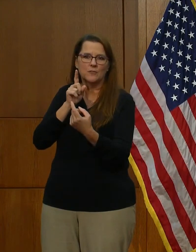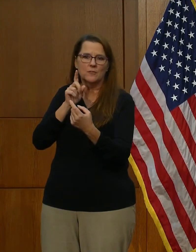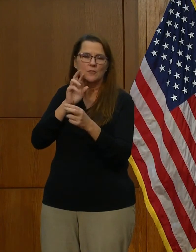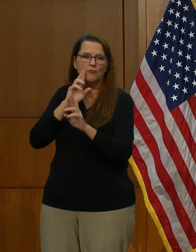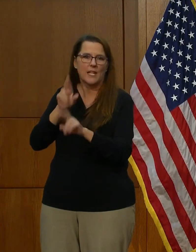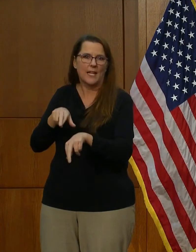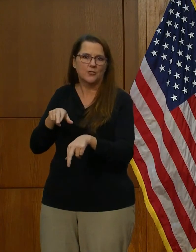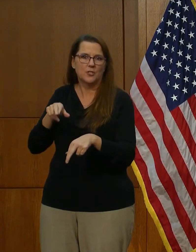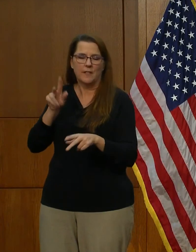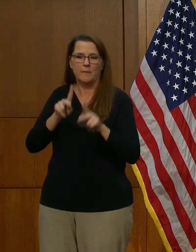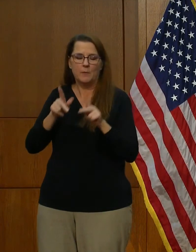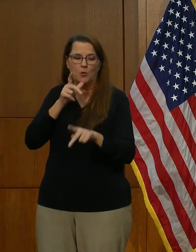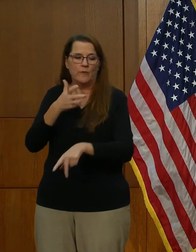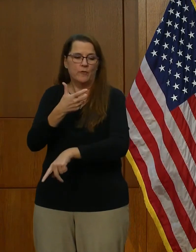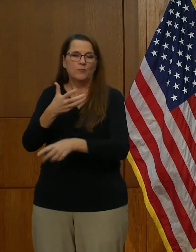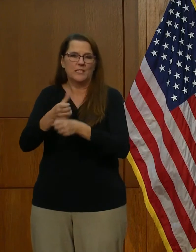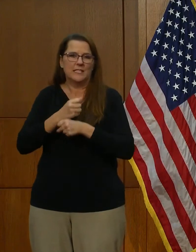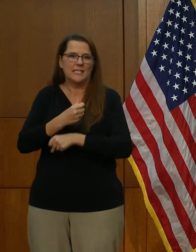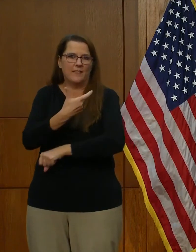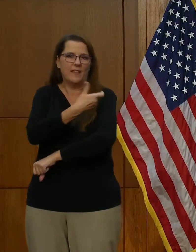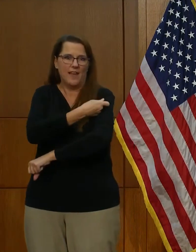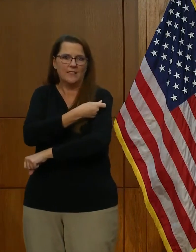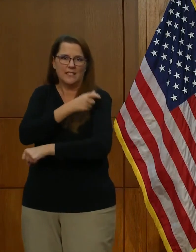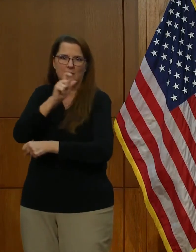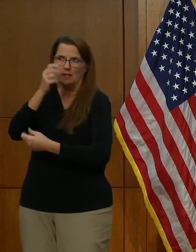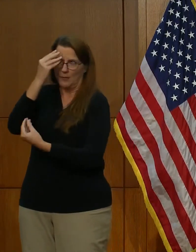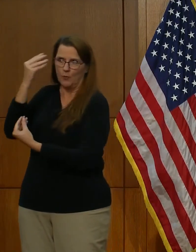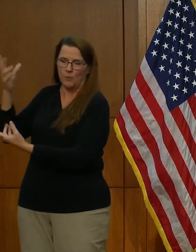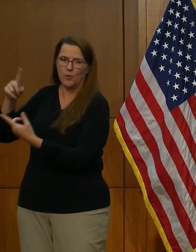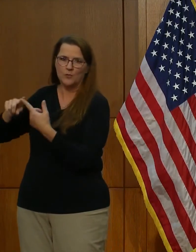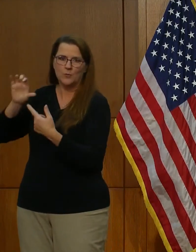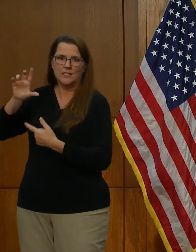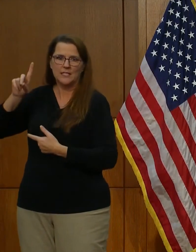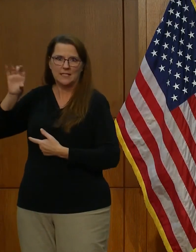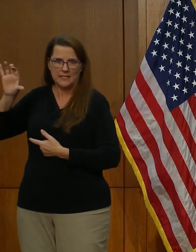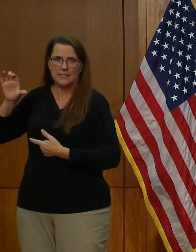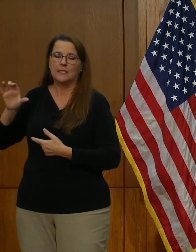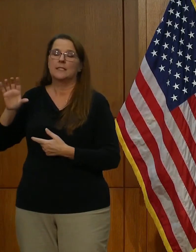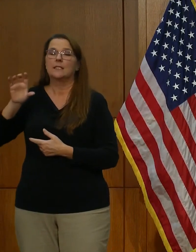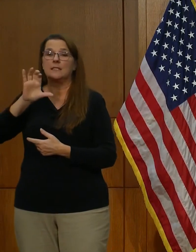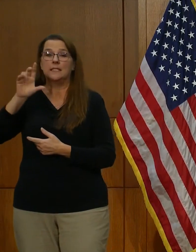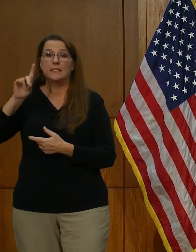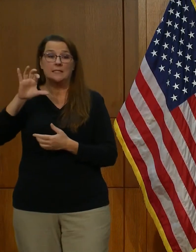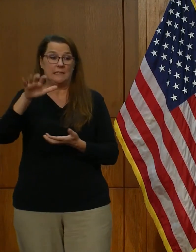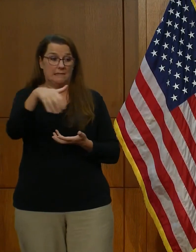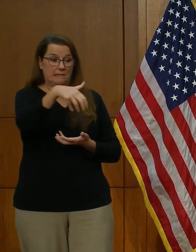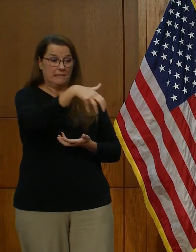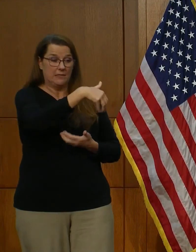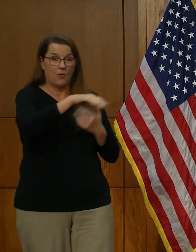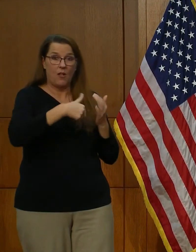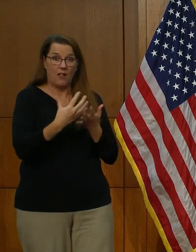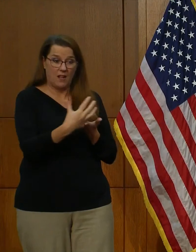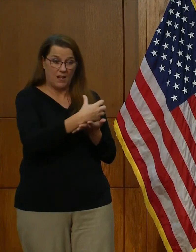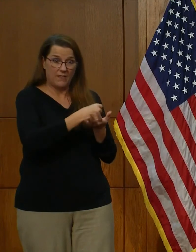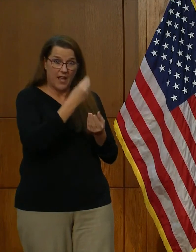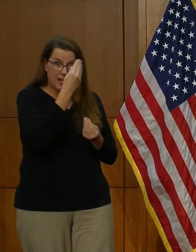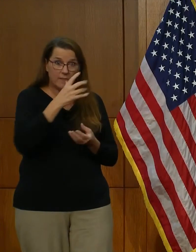REACTION. TO HAVING RECEIVED